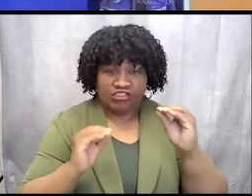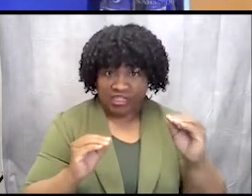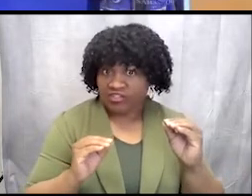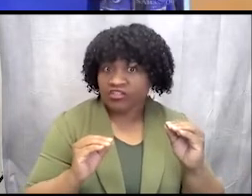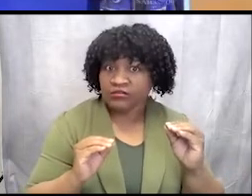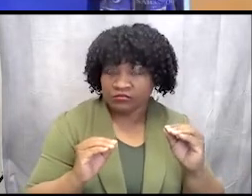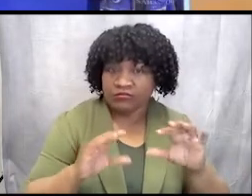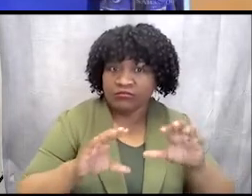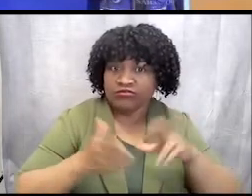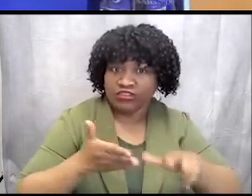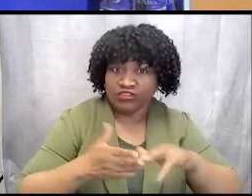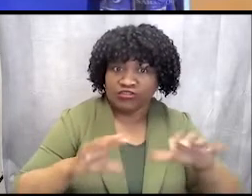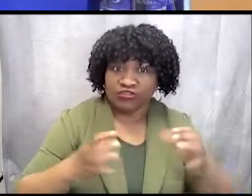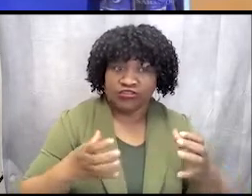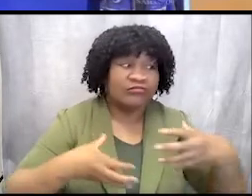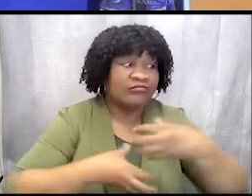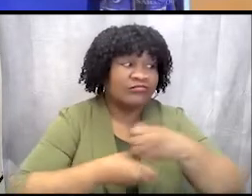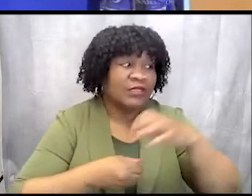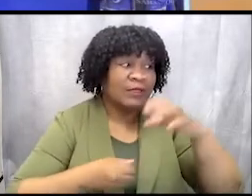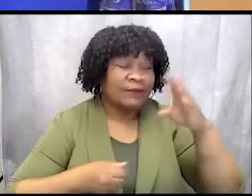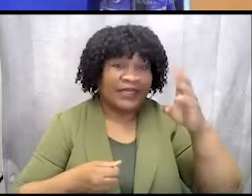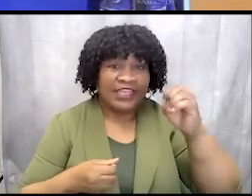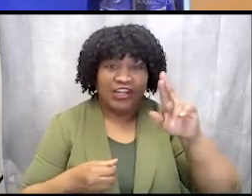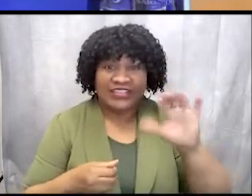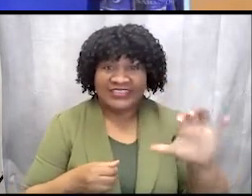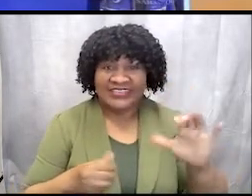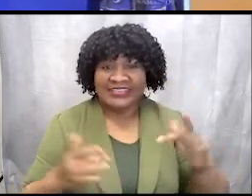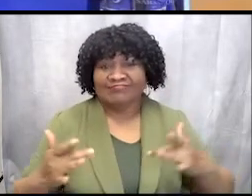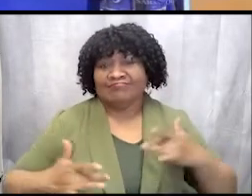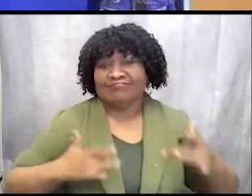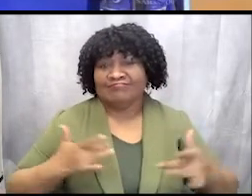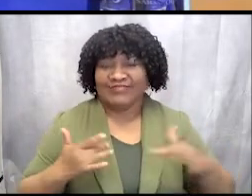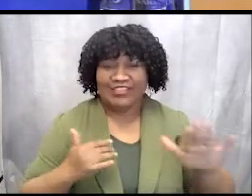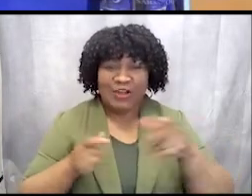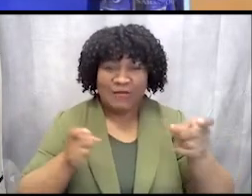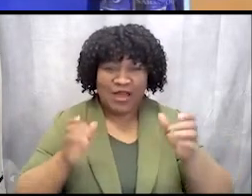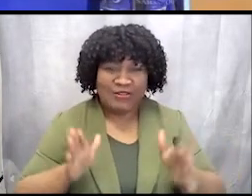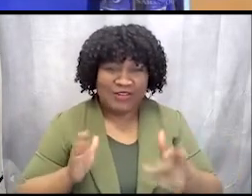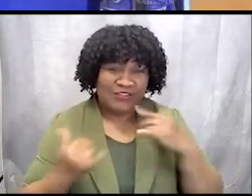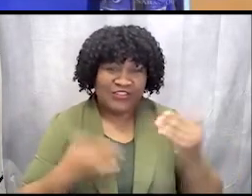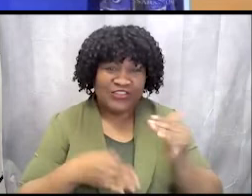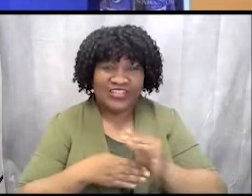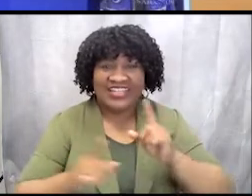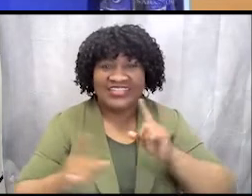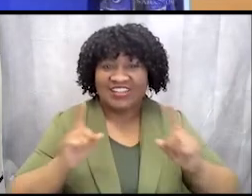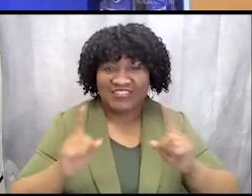is delighted to host tonight's event. And I am personally honored to serve as a moderator for tonight's conversation.